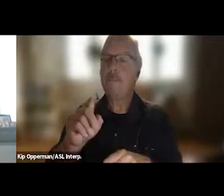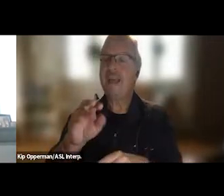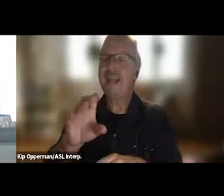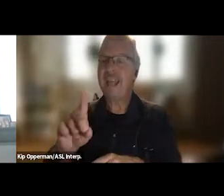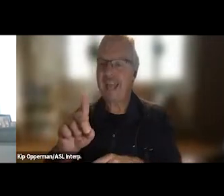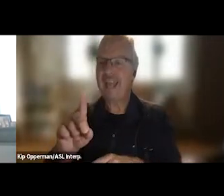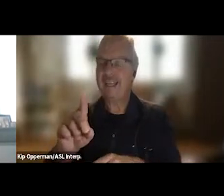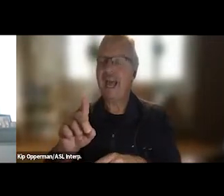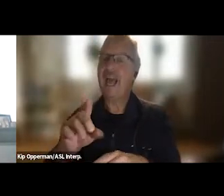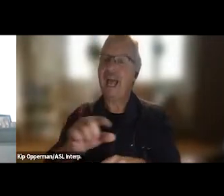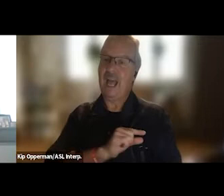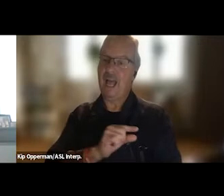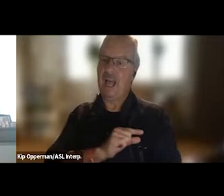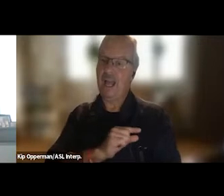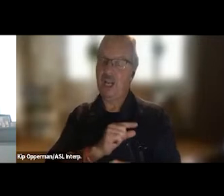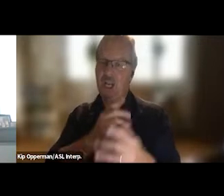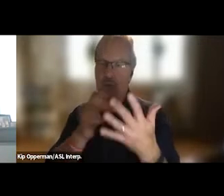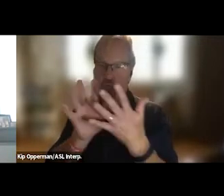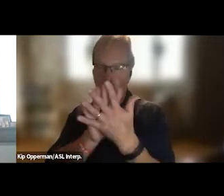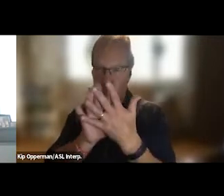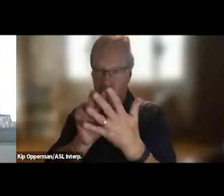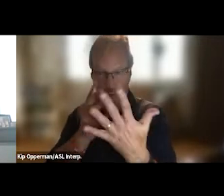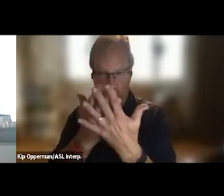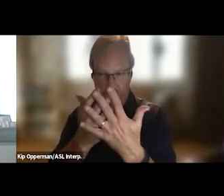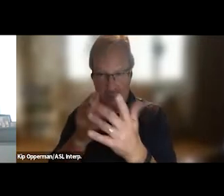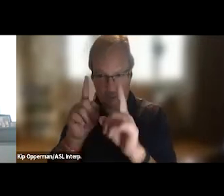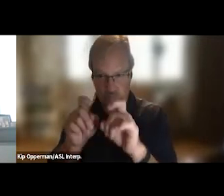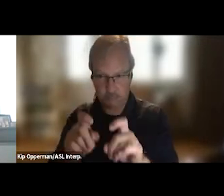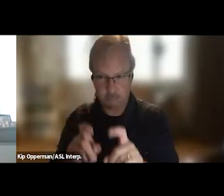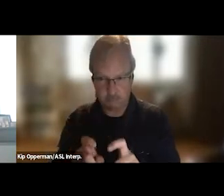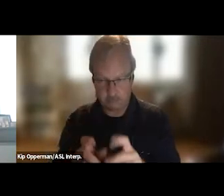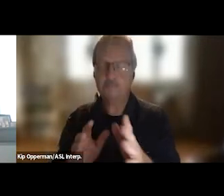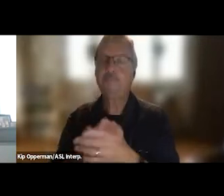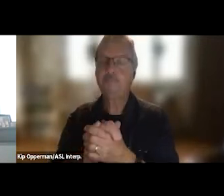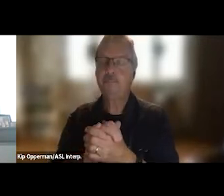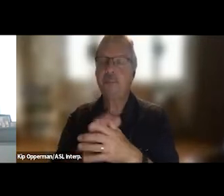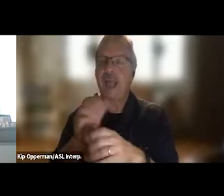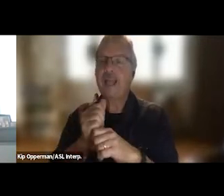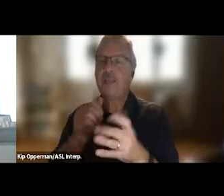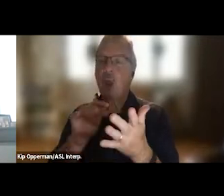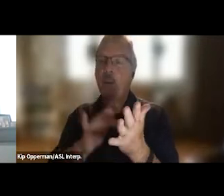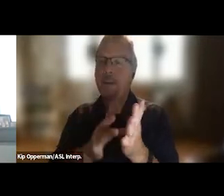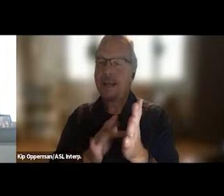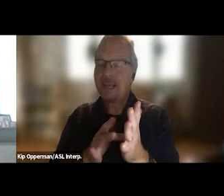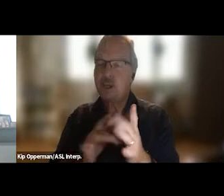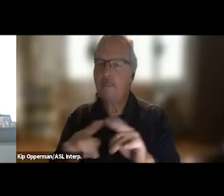One of the challenges is ensuring individuals get their medication, not only the bridge meds, but we're able to continue the medication